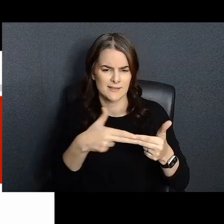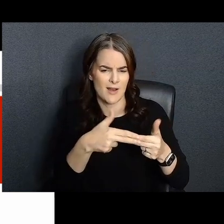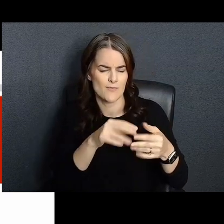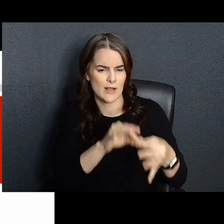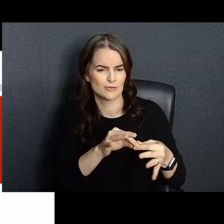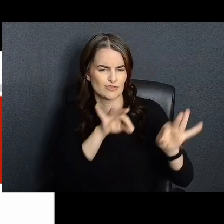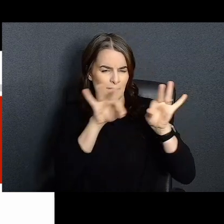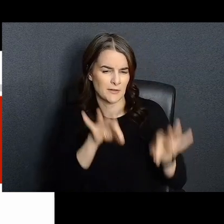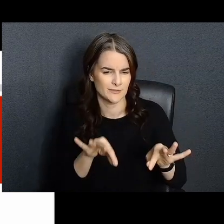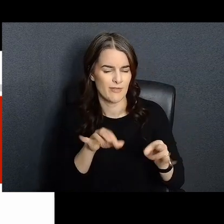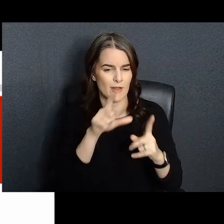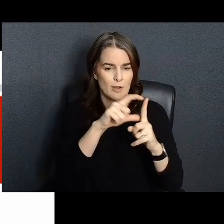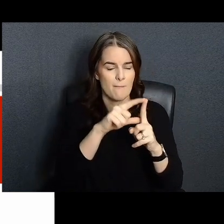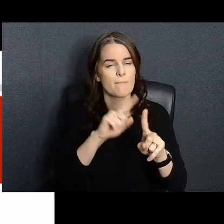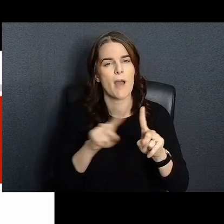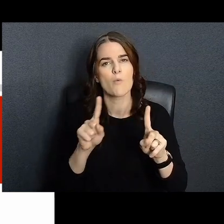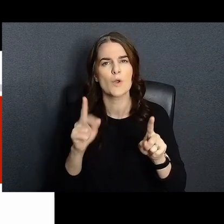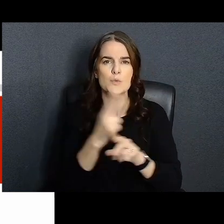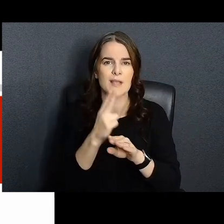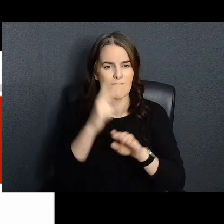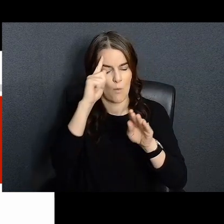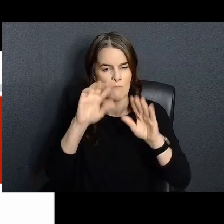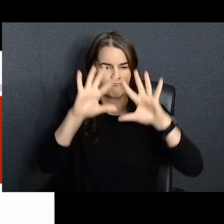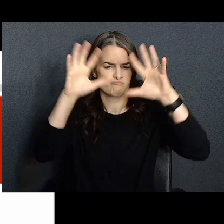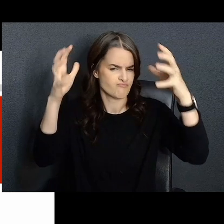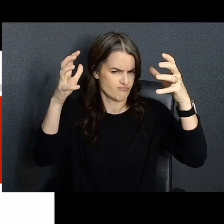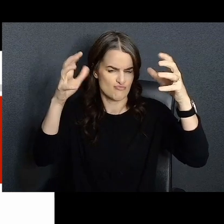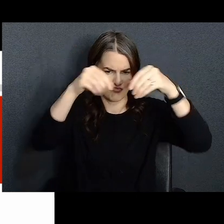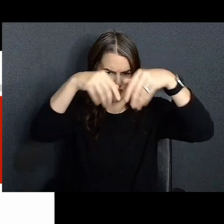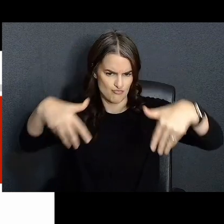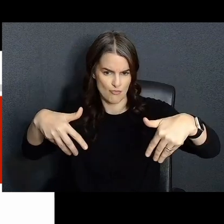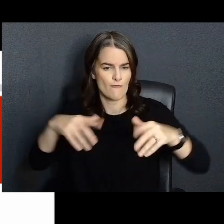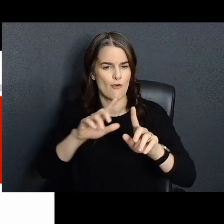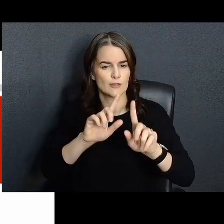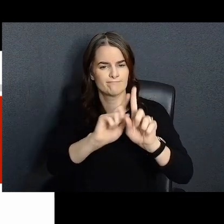but we're using it as an umbrella term for all forms of communication other